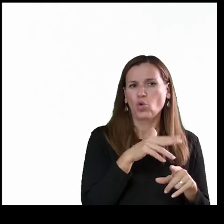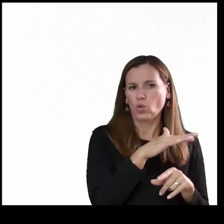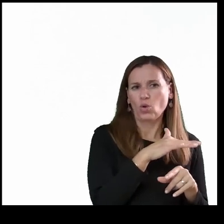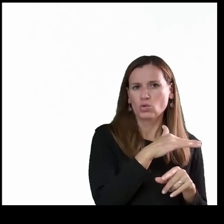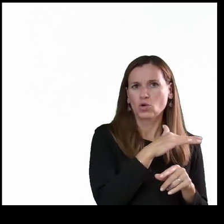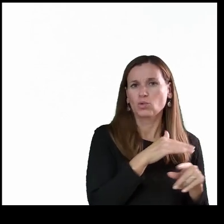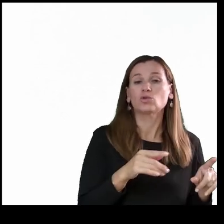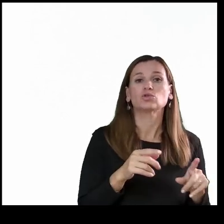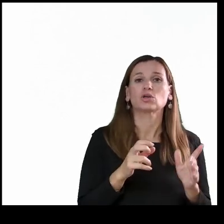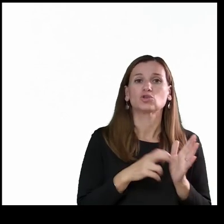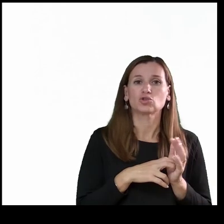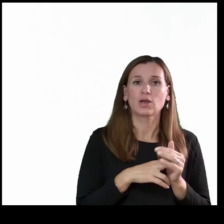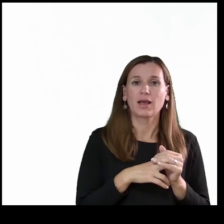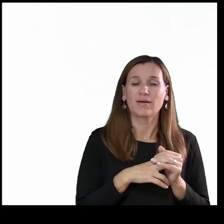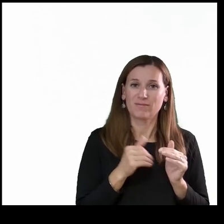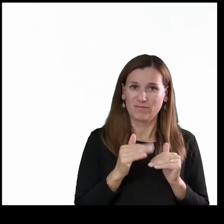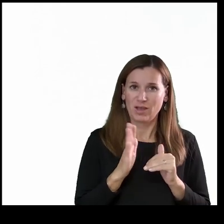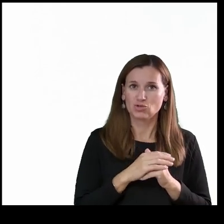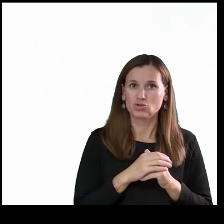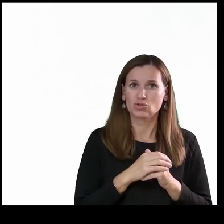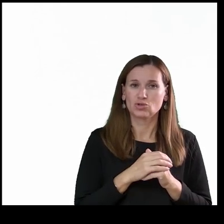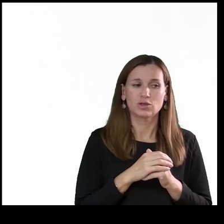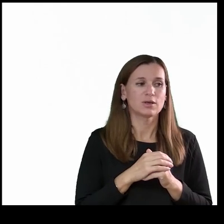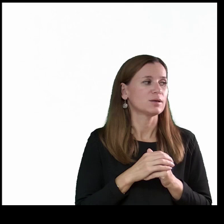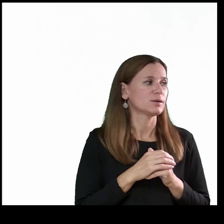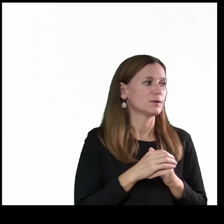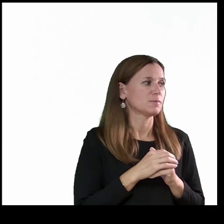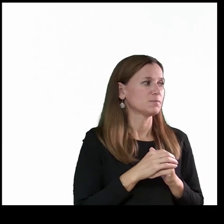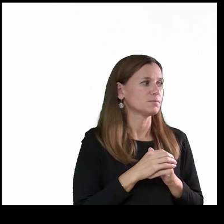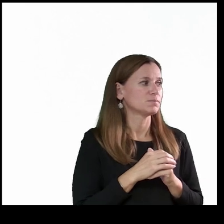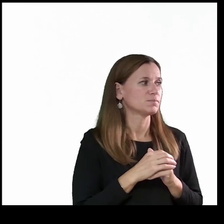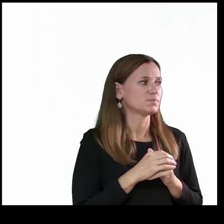more, you see a